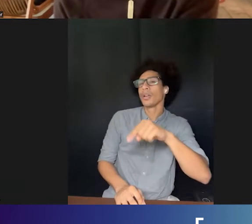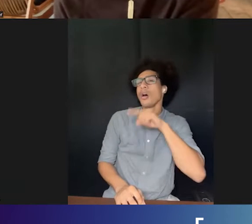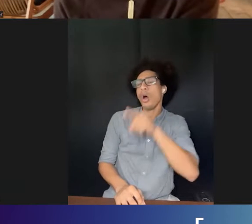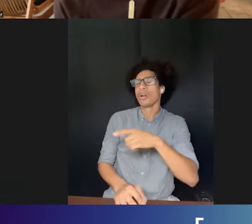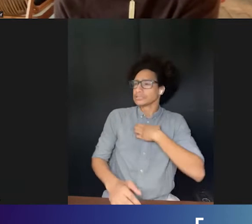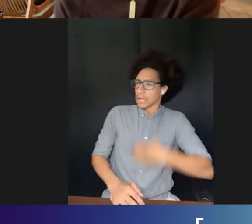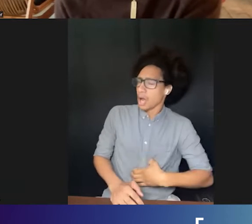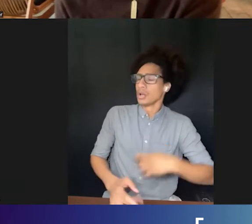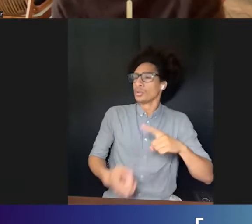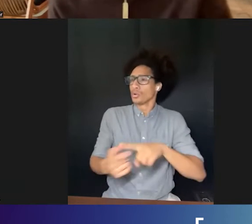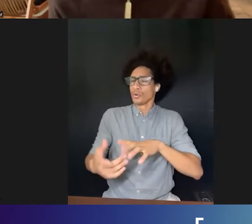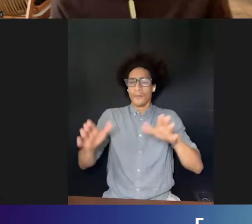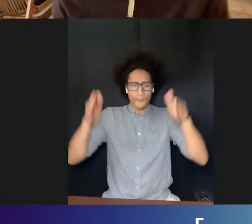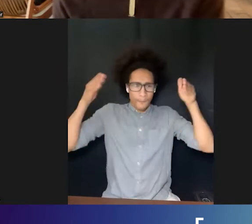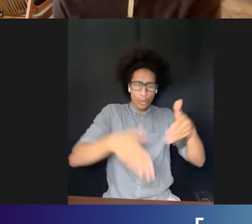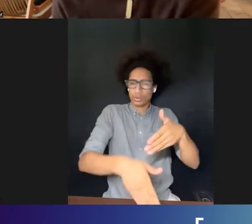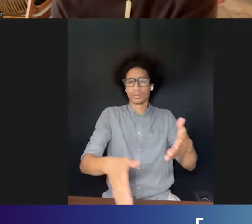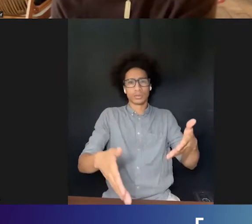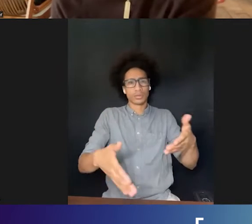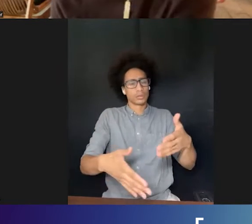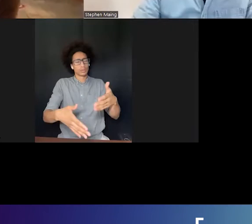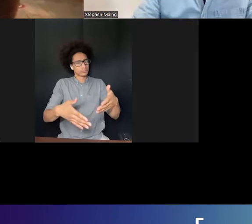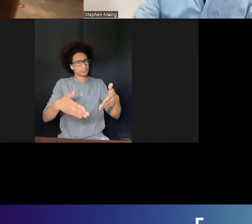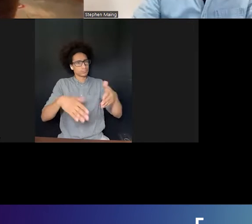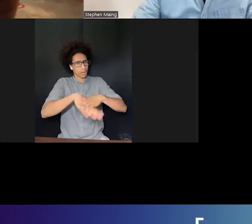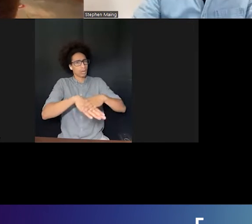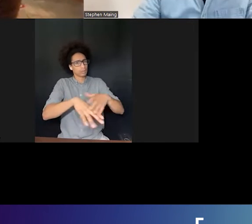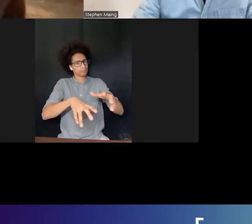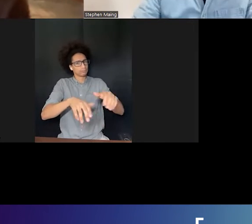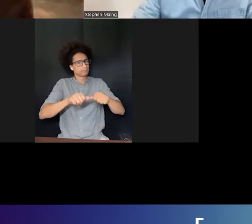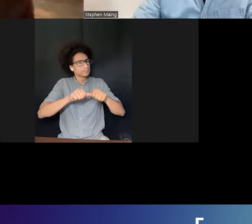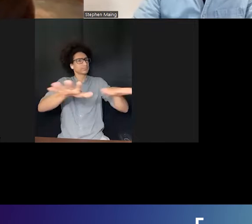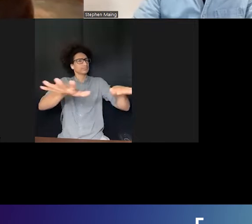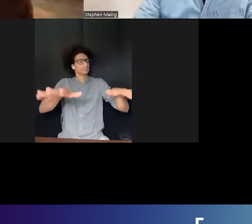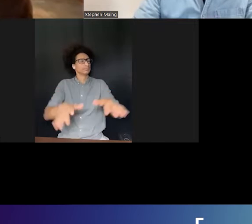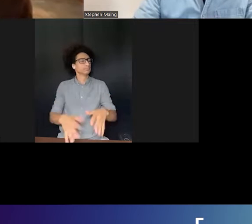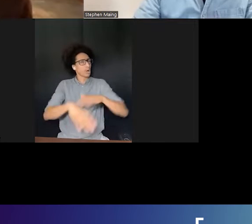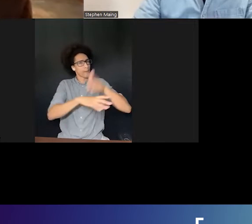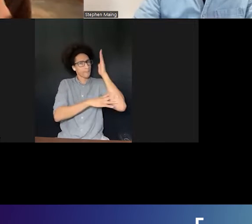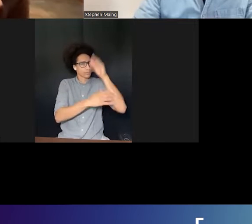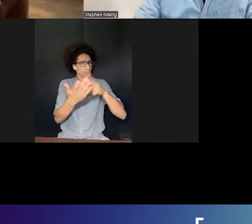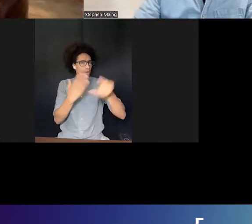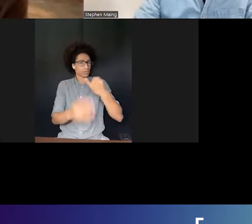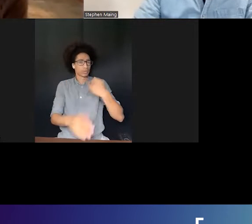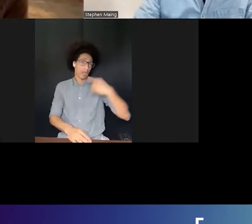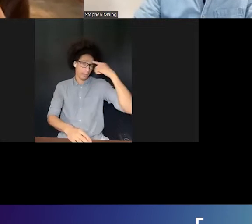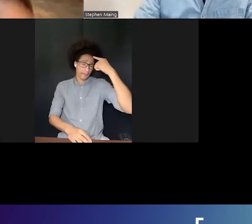you know, potentially keeping you from working on future projects. And I think for some people, you know, like in a certain moment,